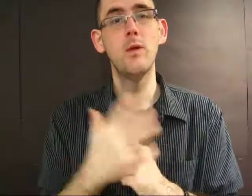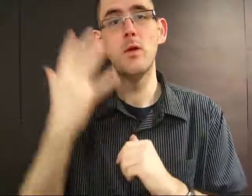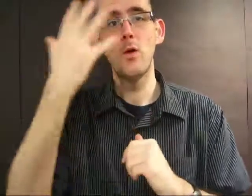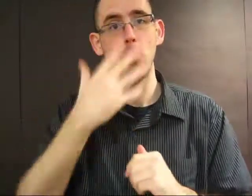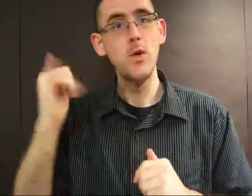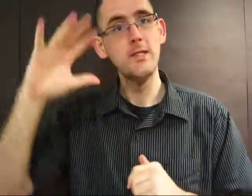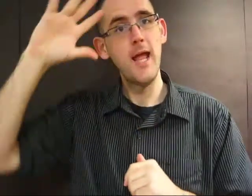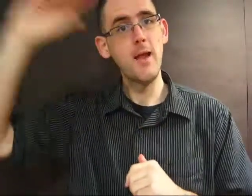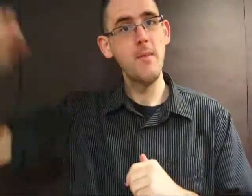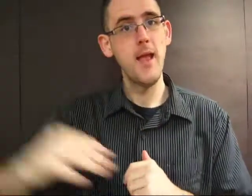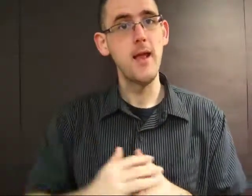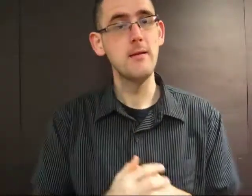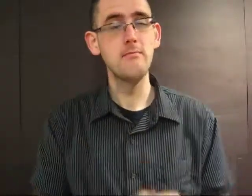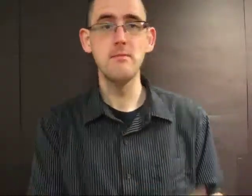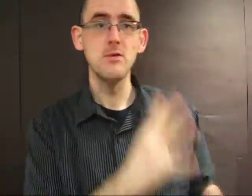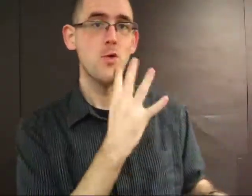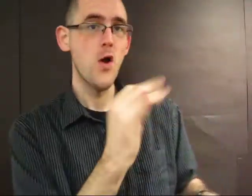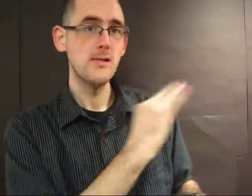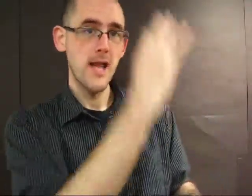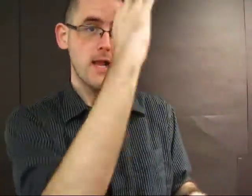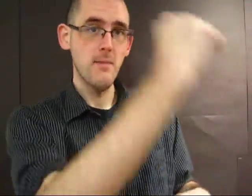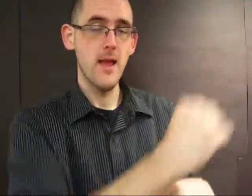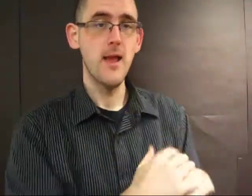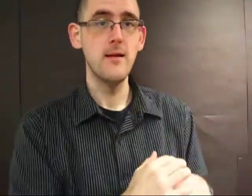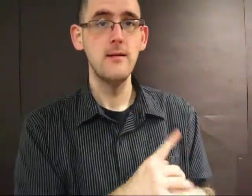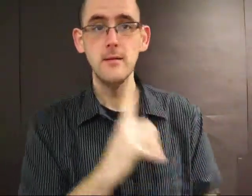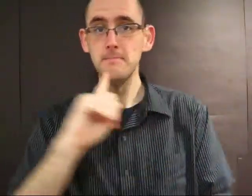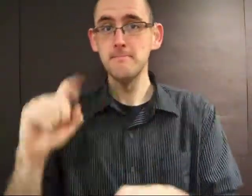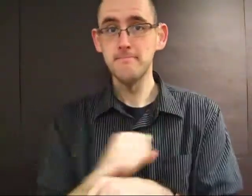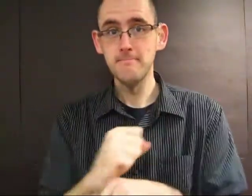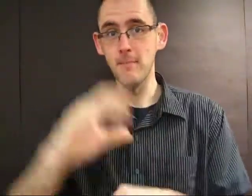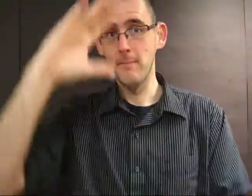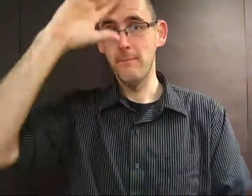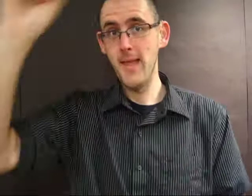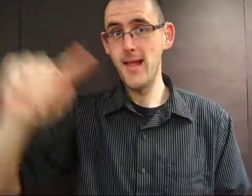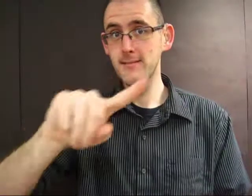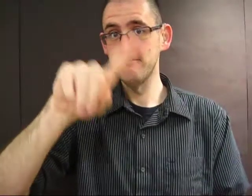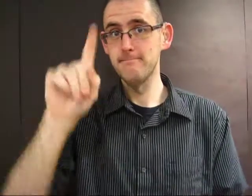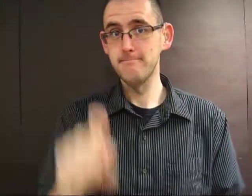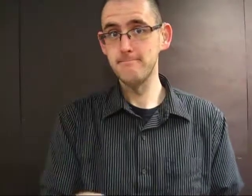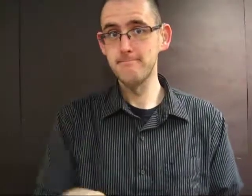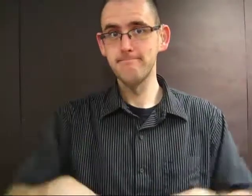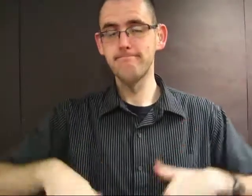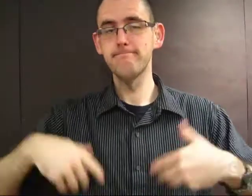It's something looks and talks like a man. But is it a man?